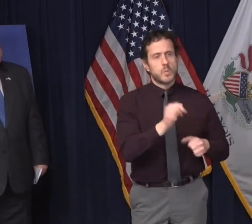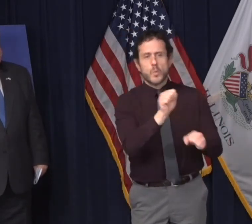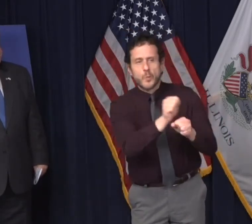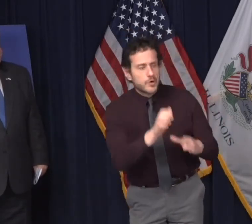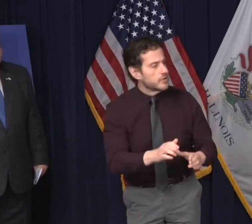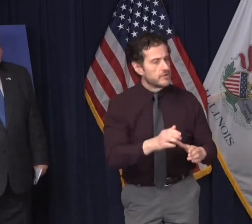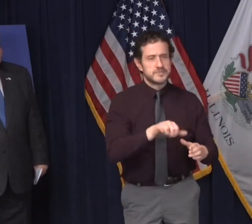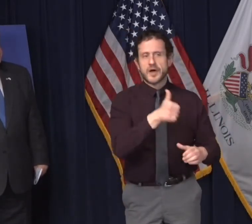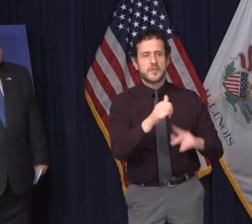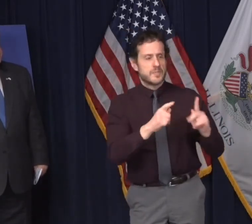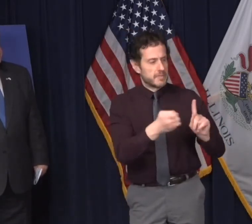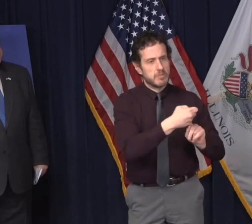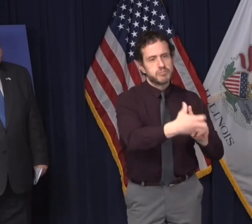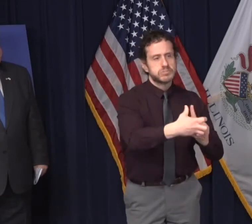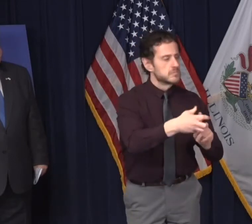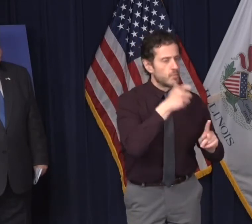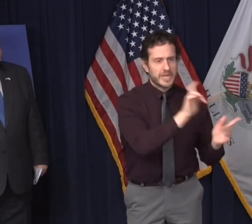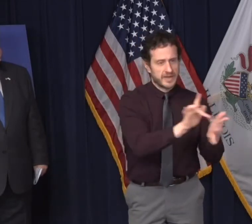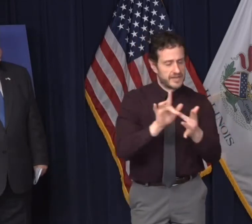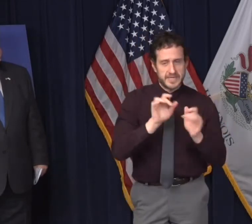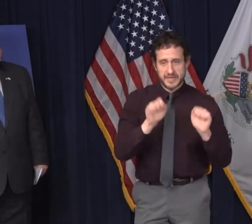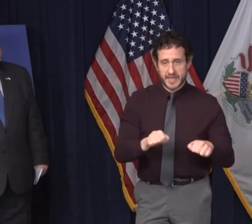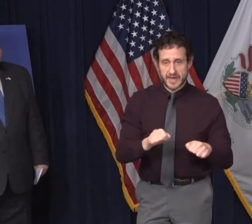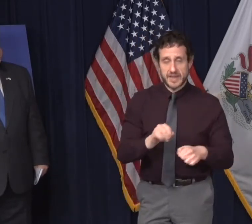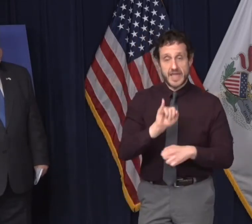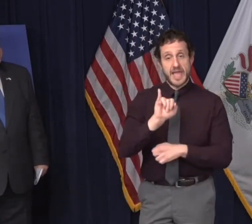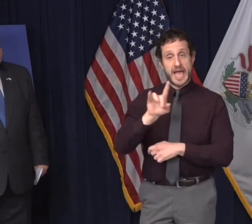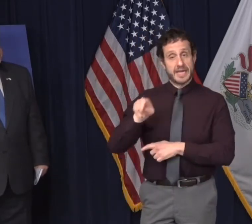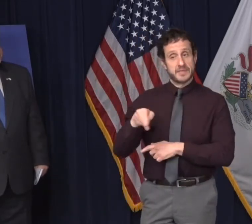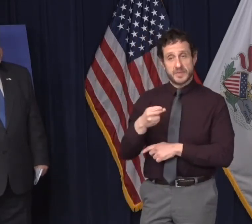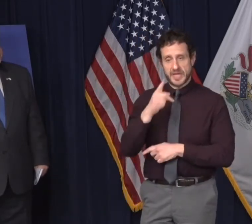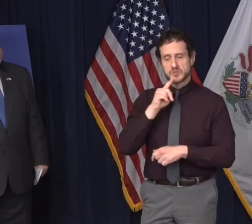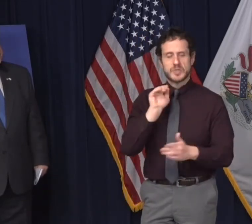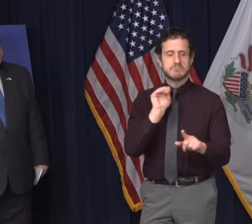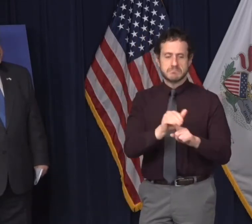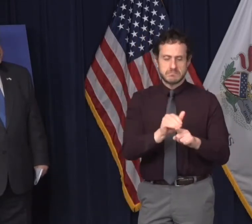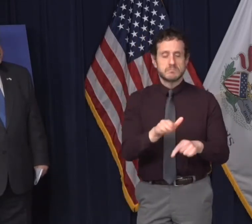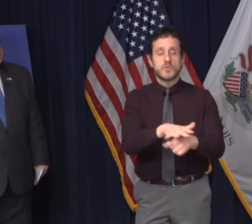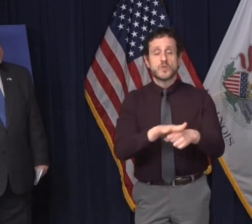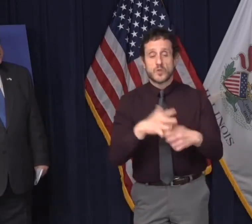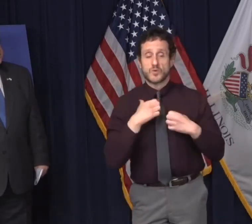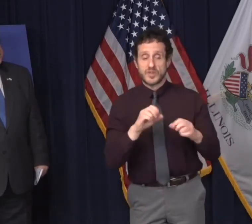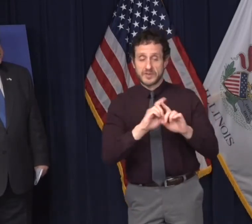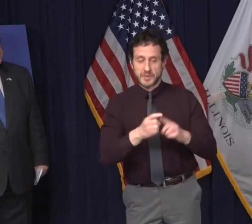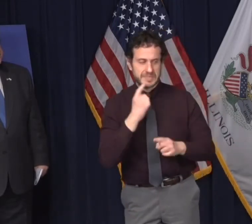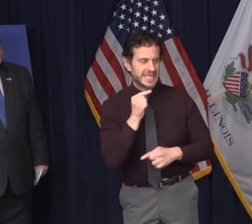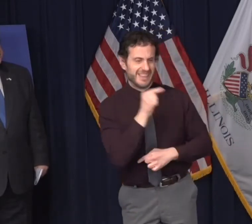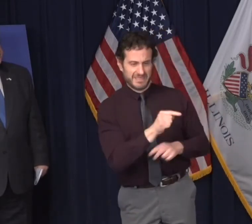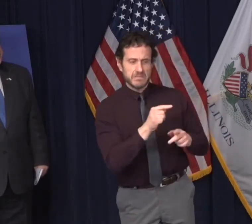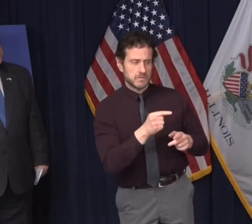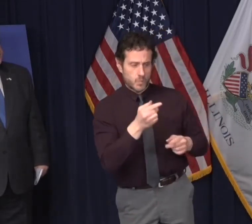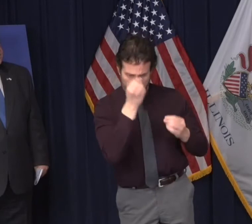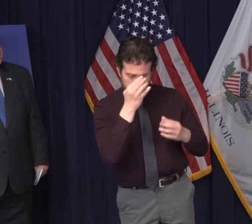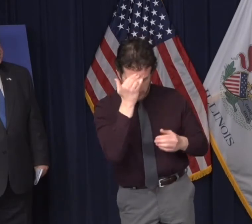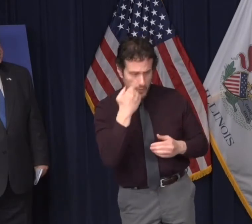THE HOME, HEALTH CARE EXPOSURES, AND EMPLOYMENT. EARLY IN THE PANDEMIC IDPH ALERTED LOCAL HEALTH DEPARTMENTS